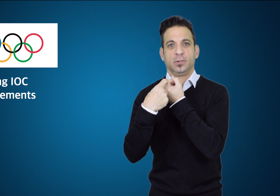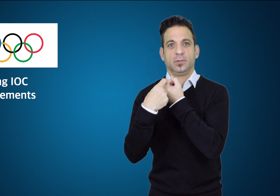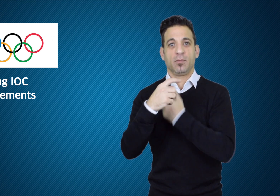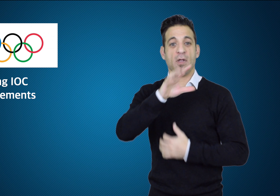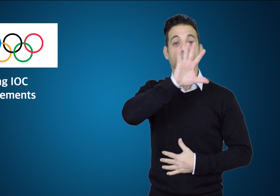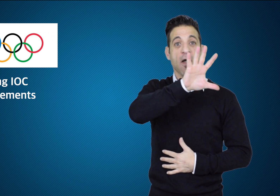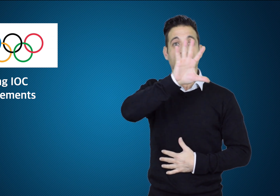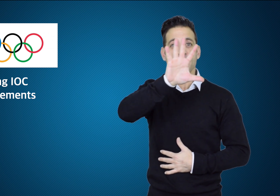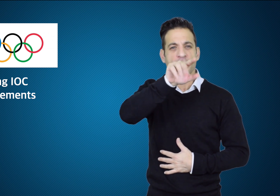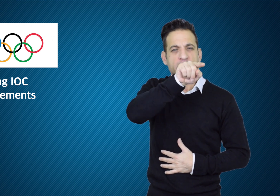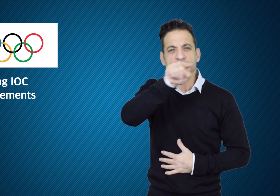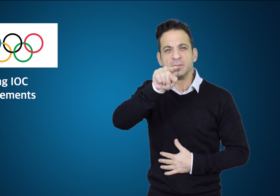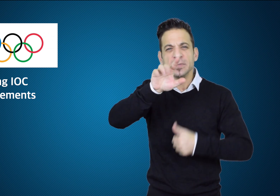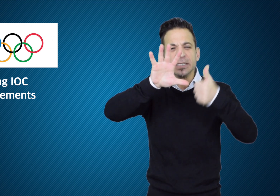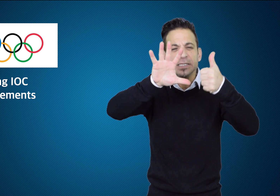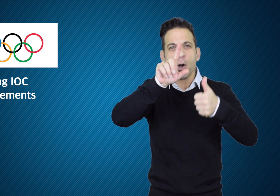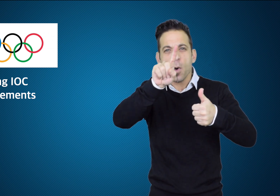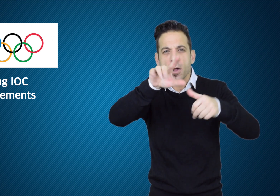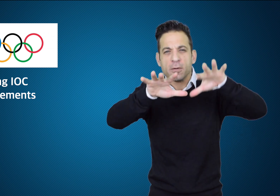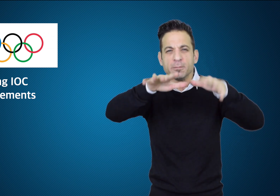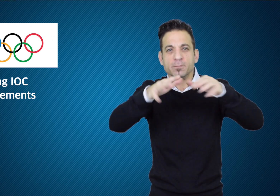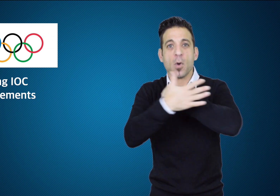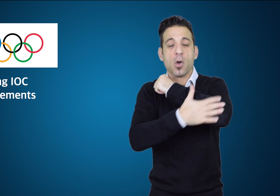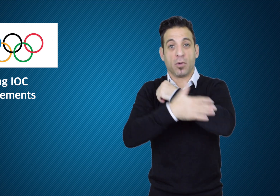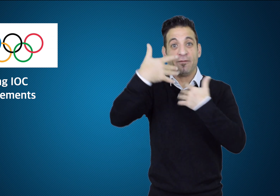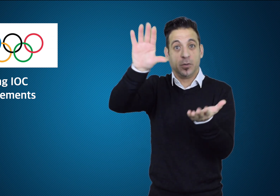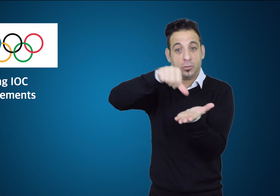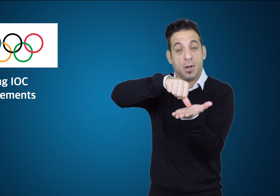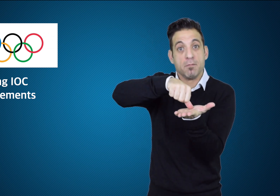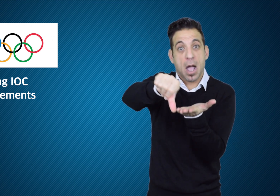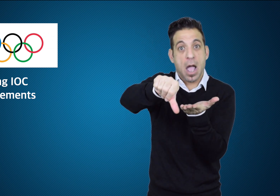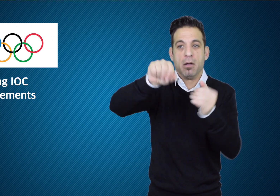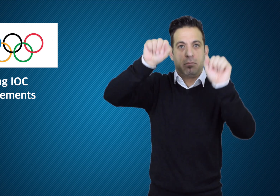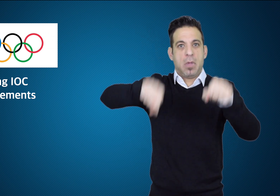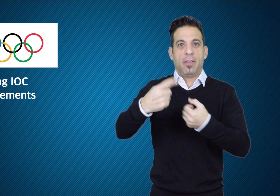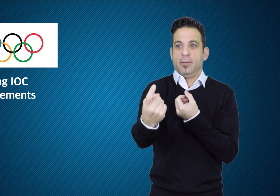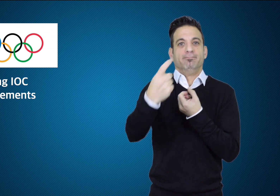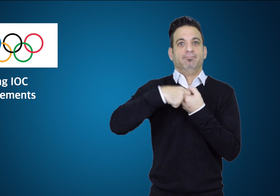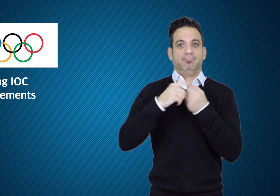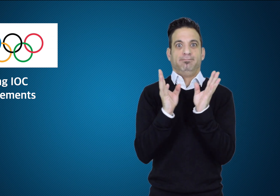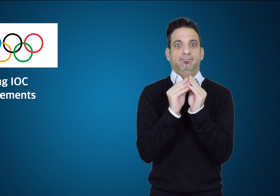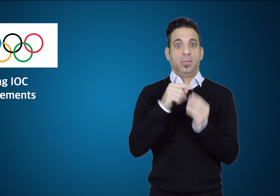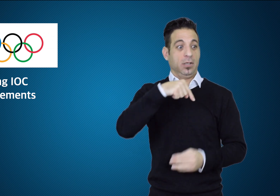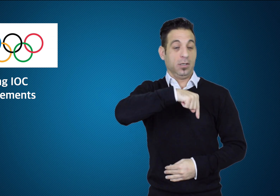only 55-61 countries were paid up and allowed to participate